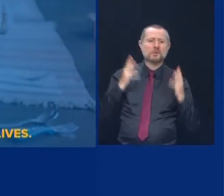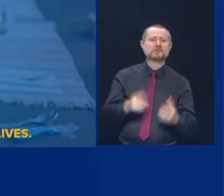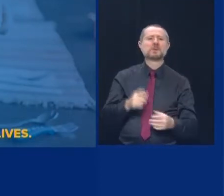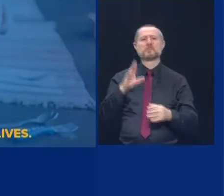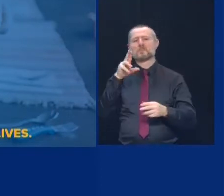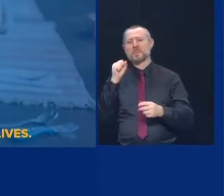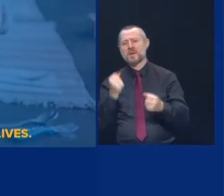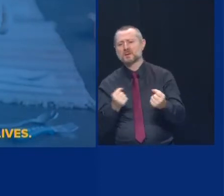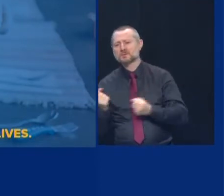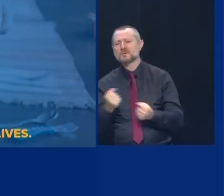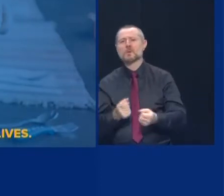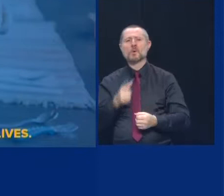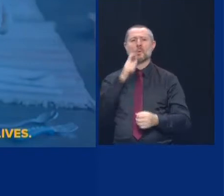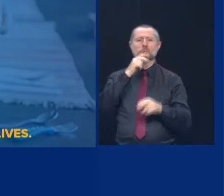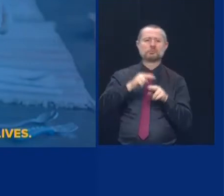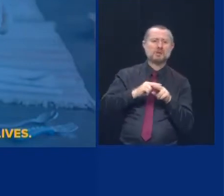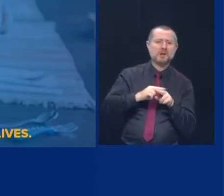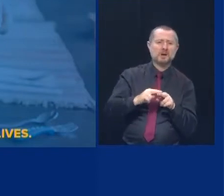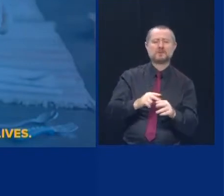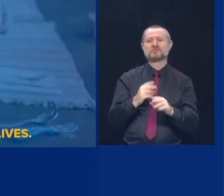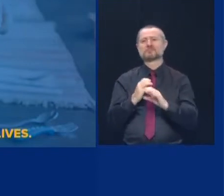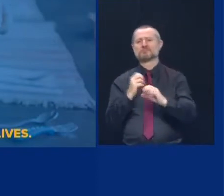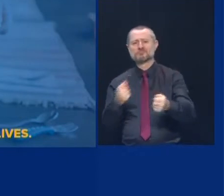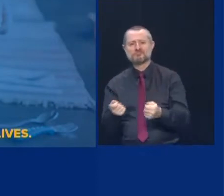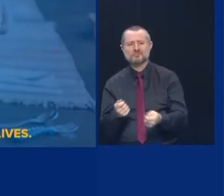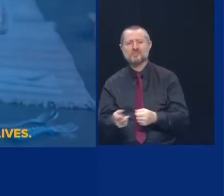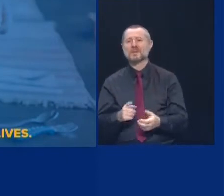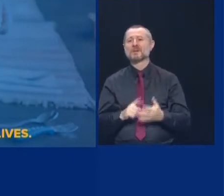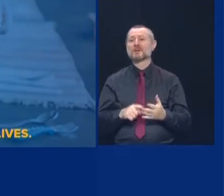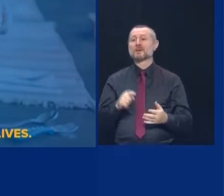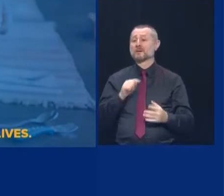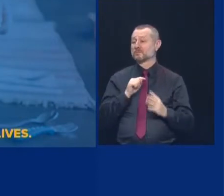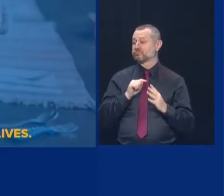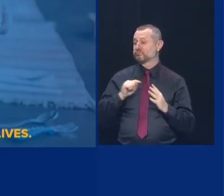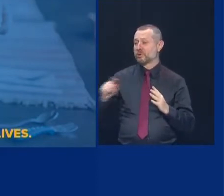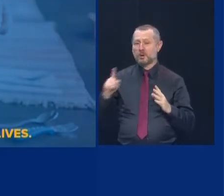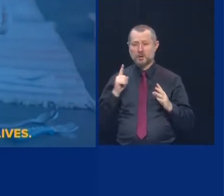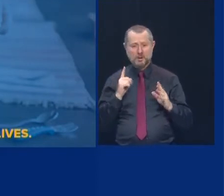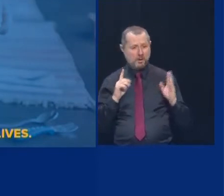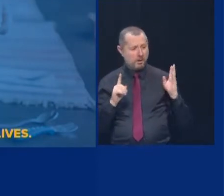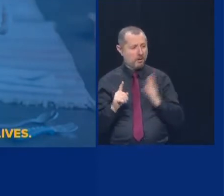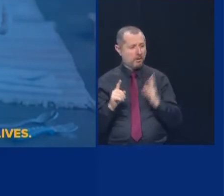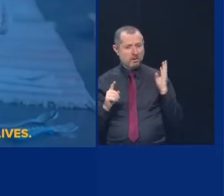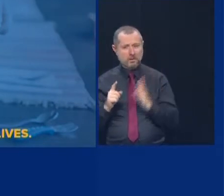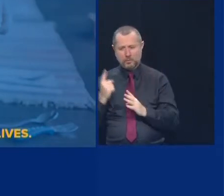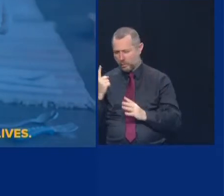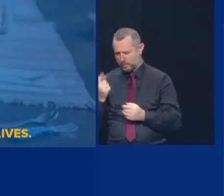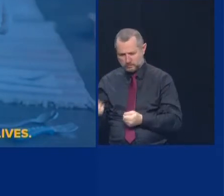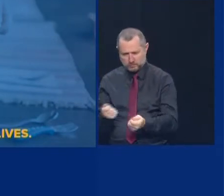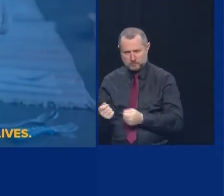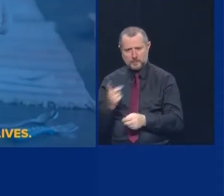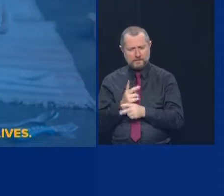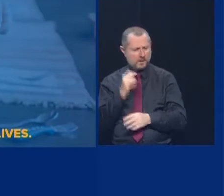BUSINESS OPEN, EVERY POLICE OFFICER, EVERY AMS WORKER, EVERY BUS DRIVER AND TRAIN OPERATOR